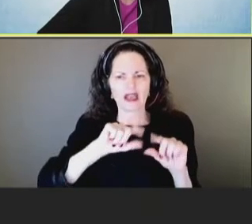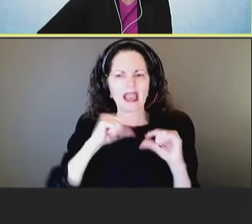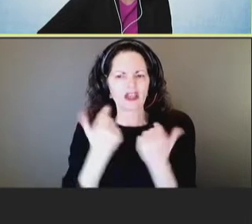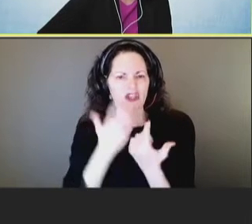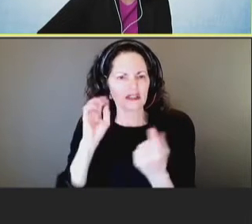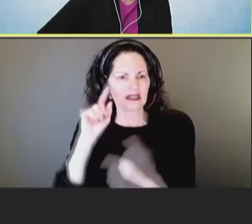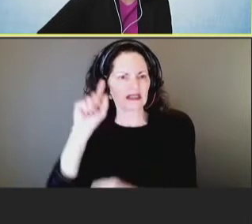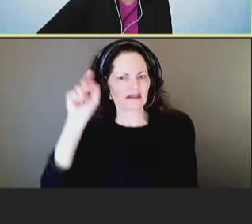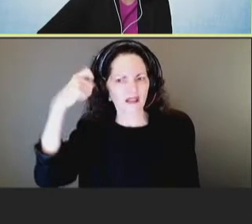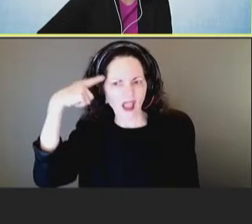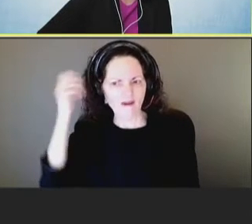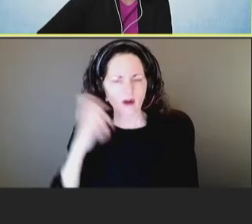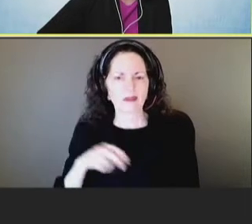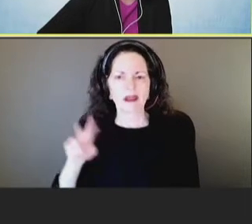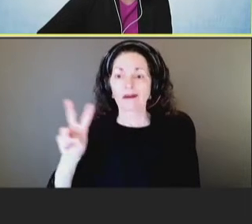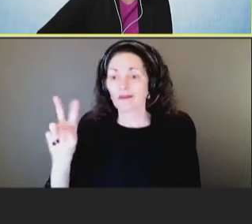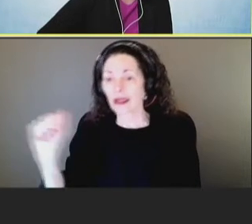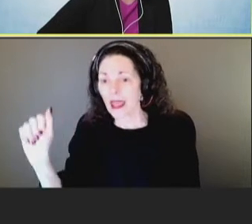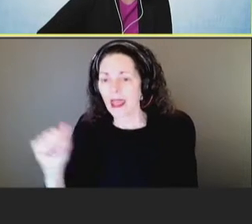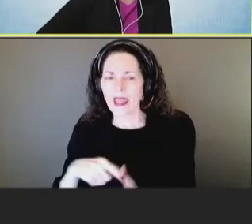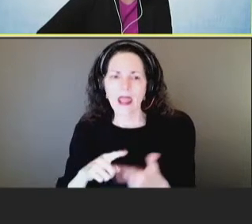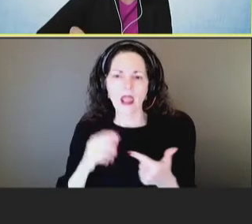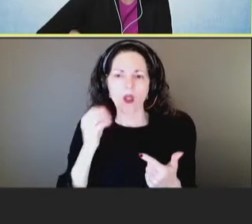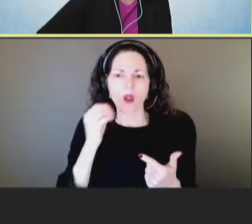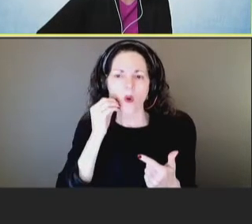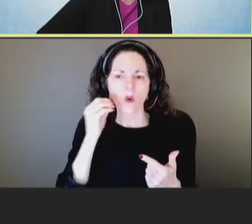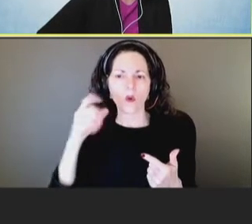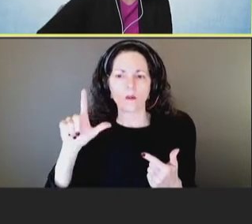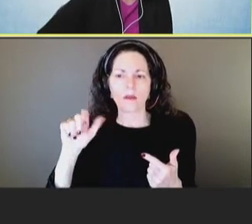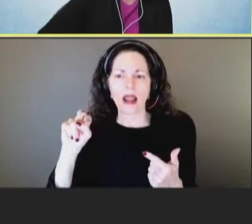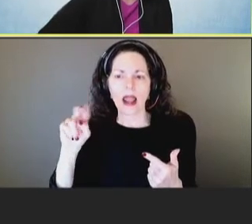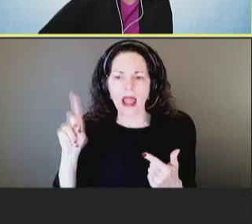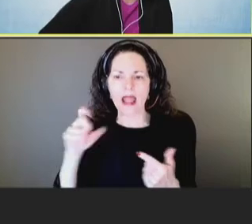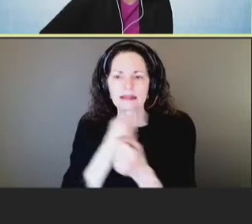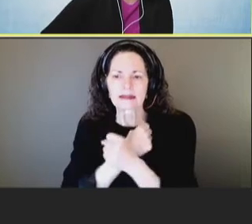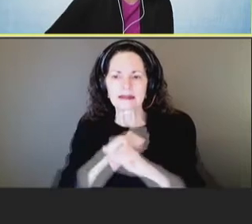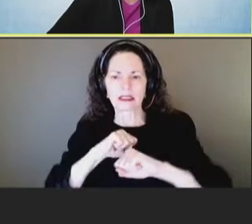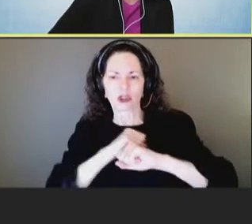and Department of Homeland Security, and others. And we come together quite frequently to examine